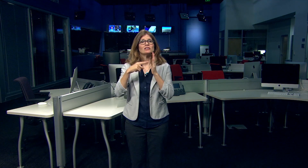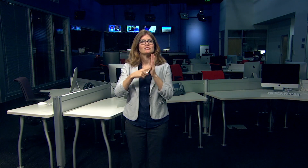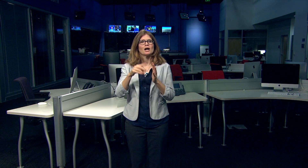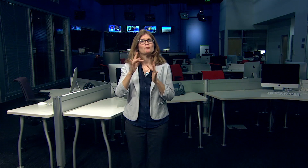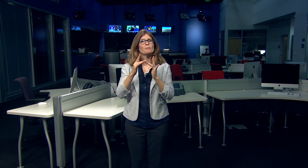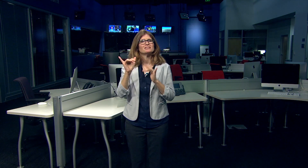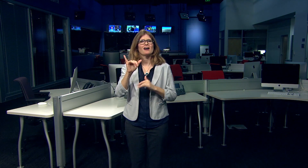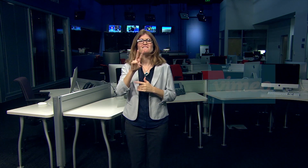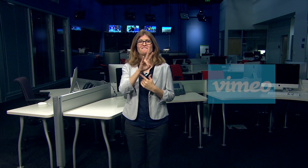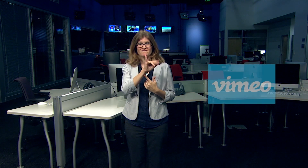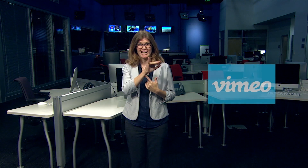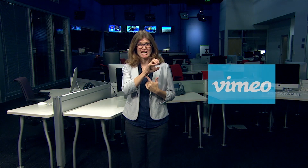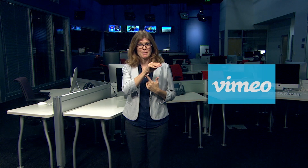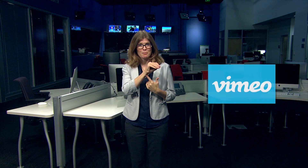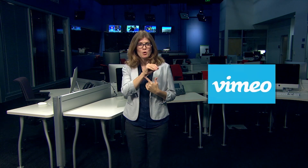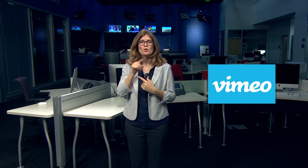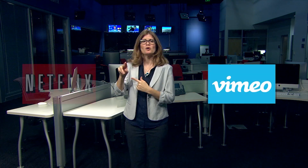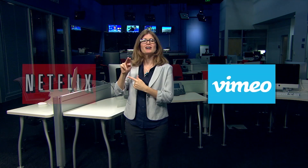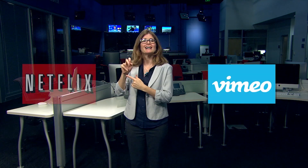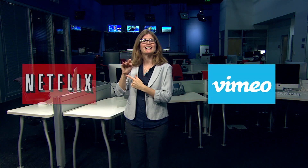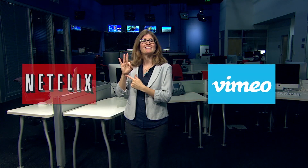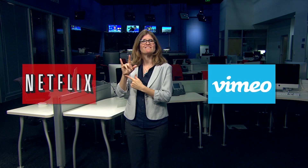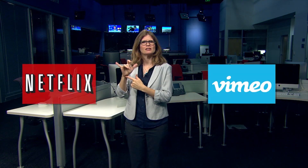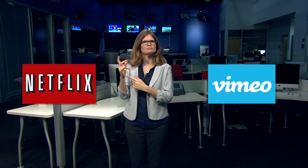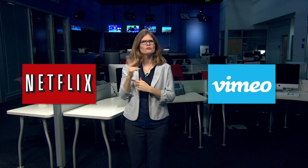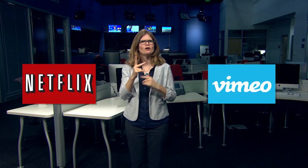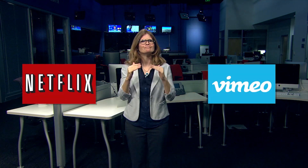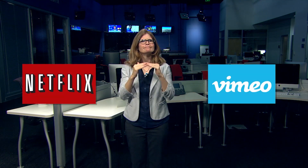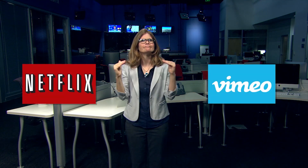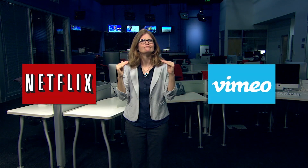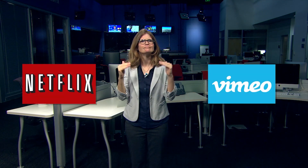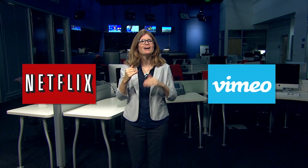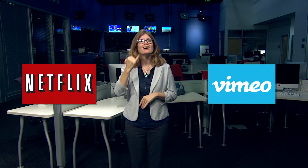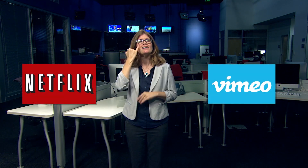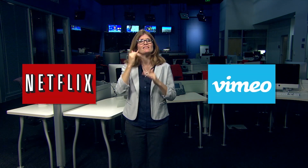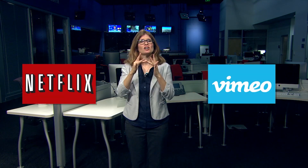This means that up until now your connection to sites like Vimeo or Netflix have been equal.